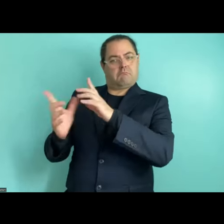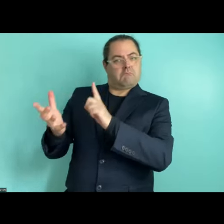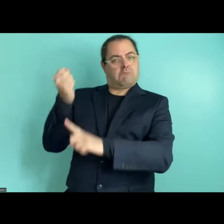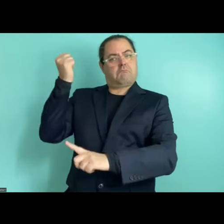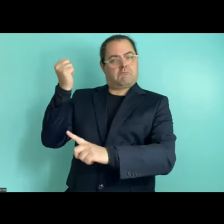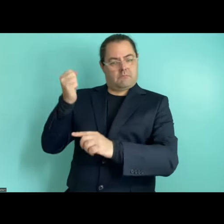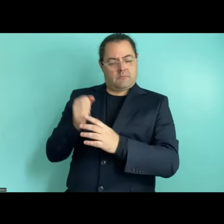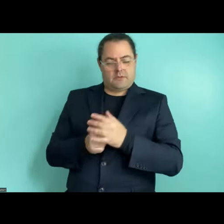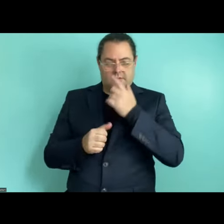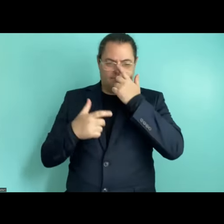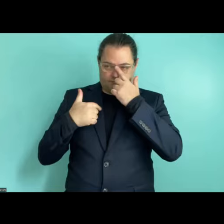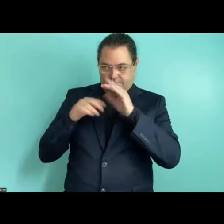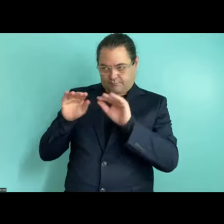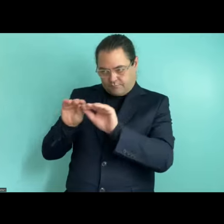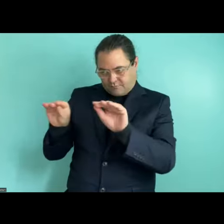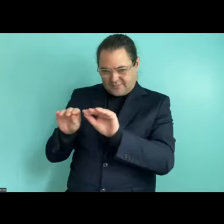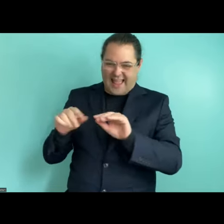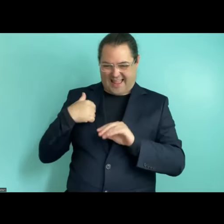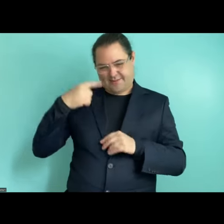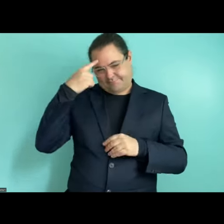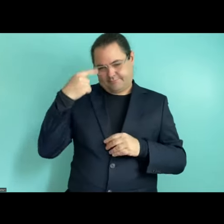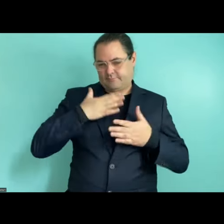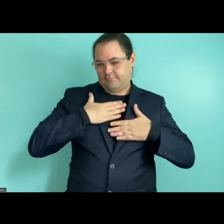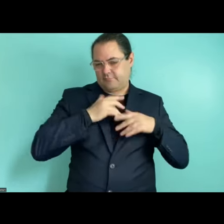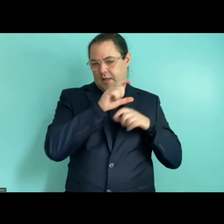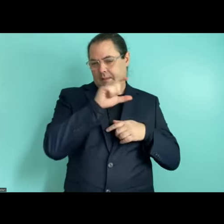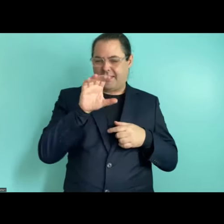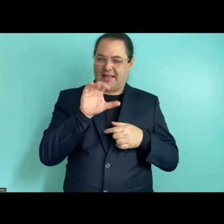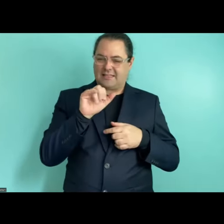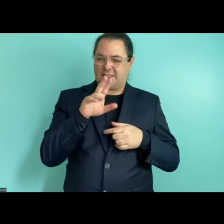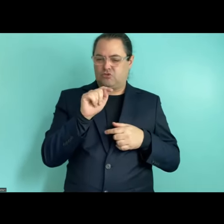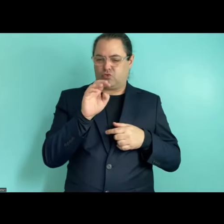for ourselves, but we train them, I would say for South Africa, you know, for any company